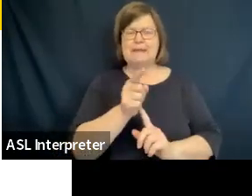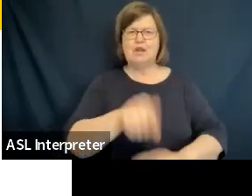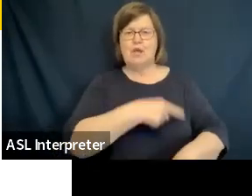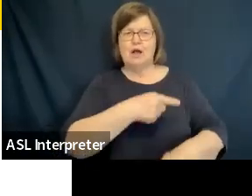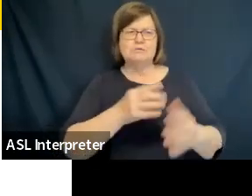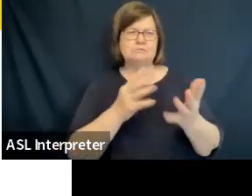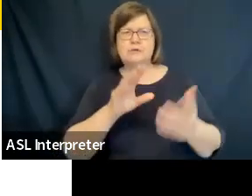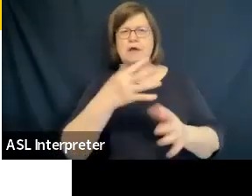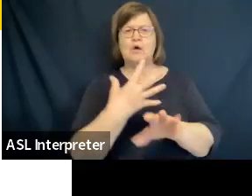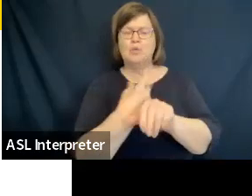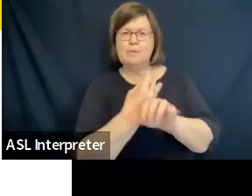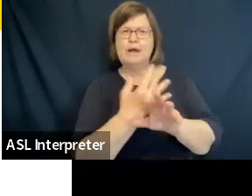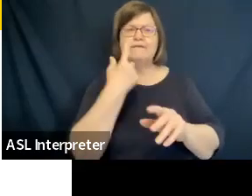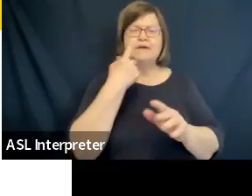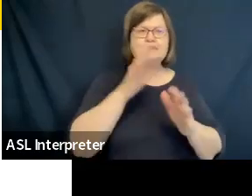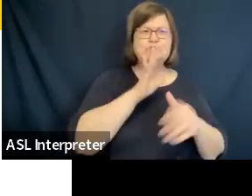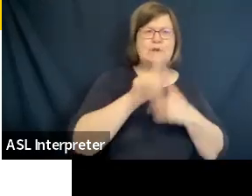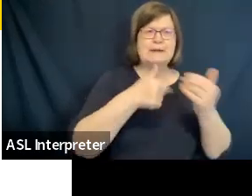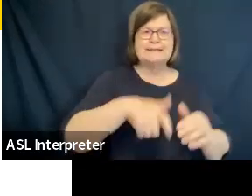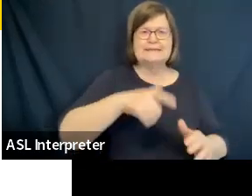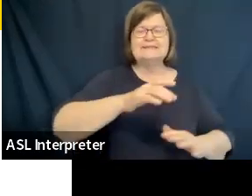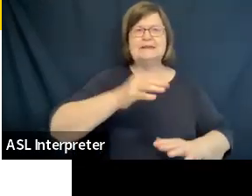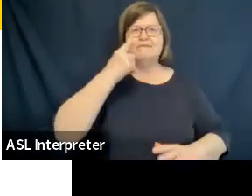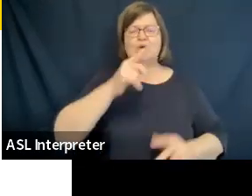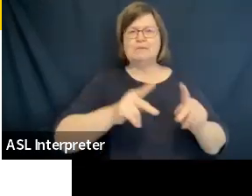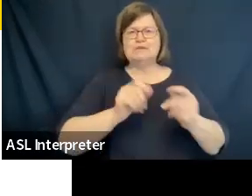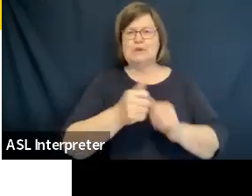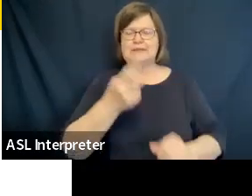the needs of individuals with visual impairments, which included individuals who were blind with